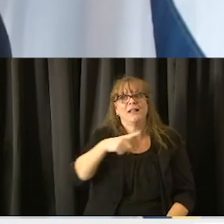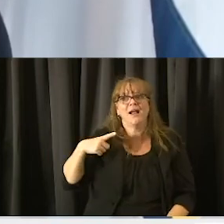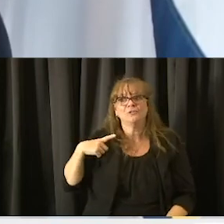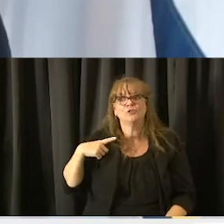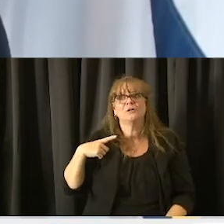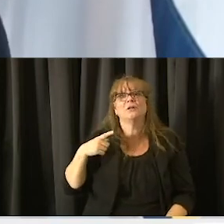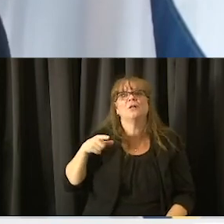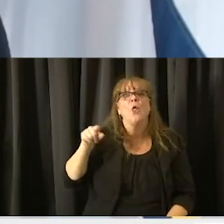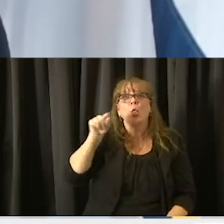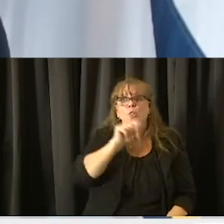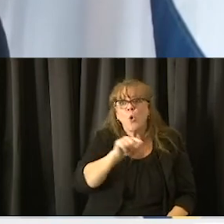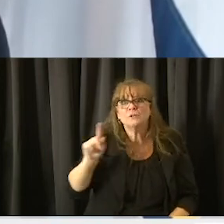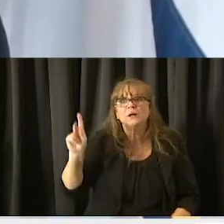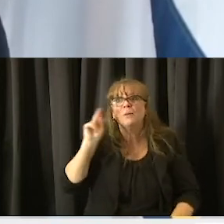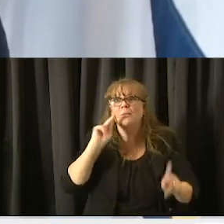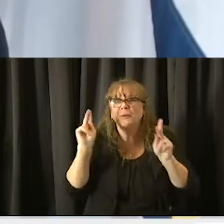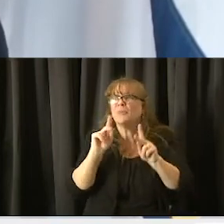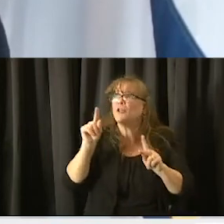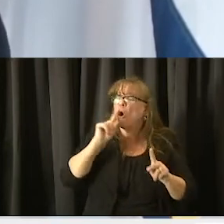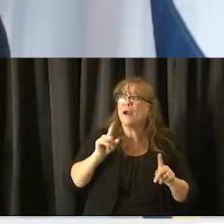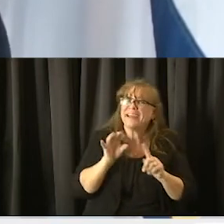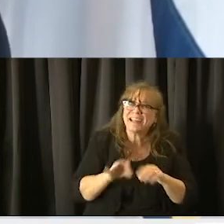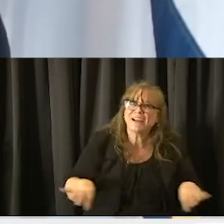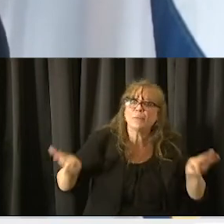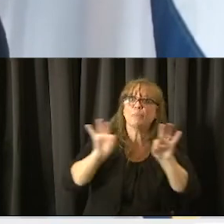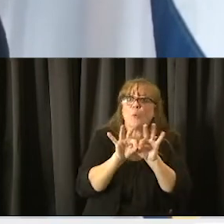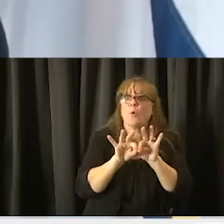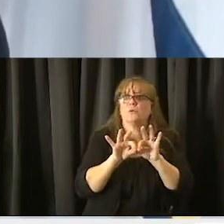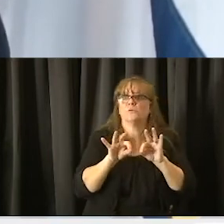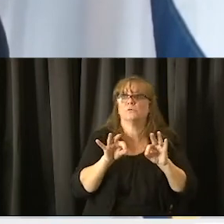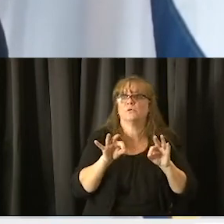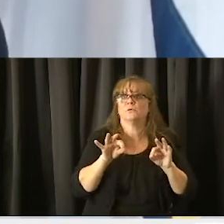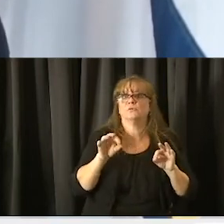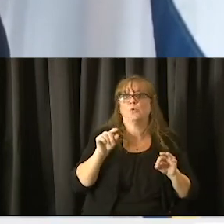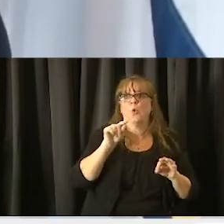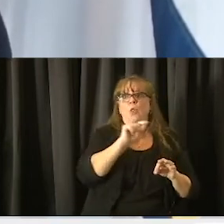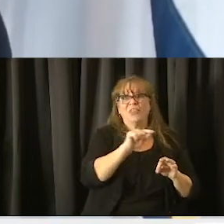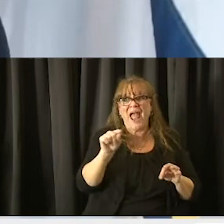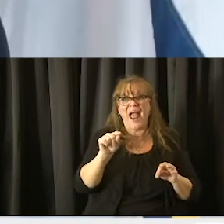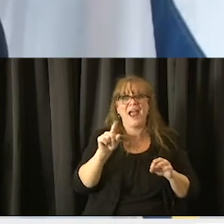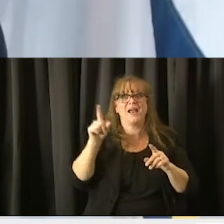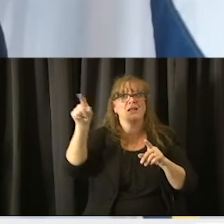coronavirus response we need a legislature we need our um officers this is a critical part